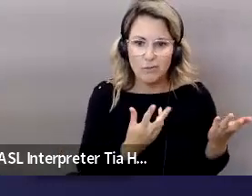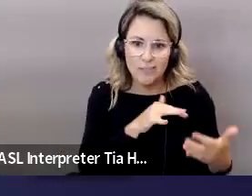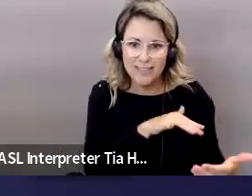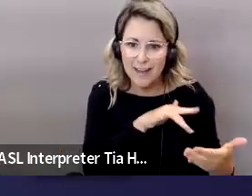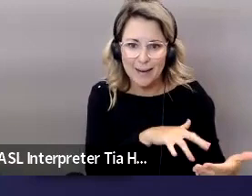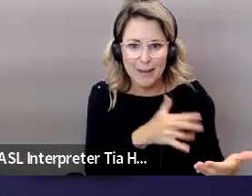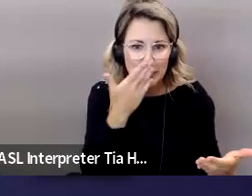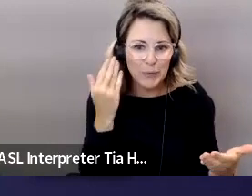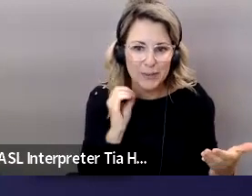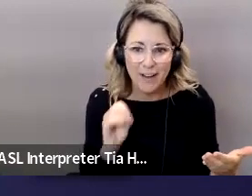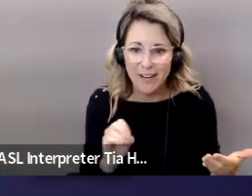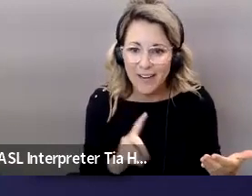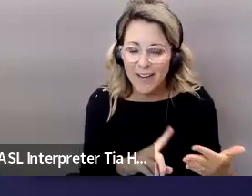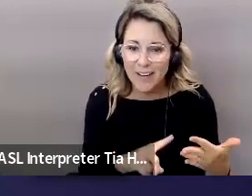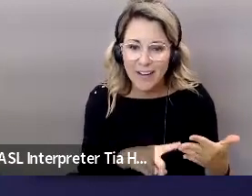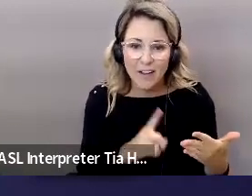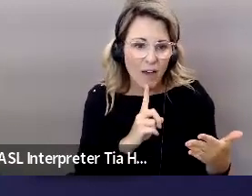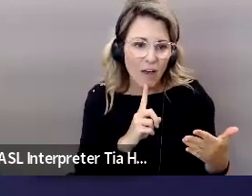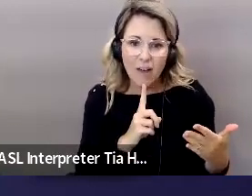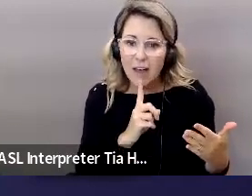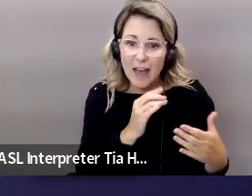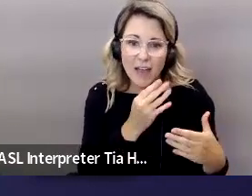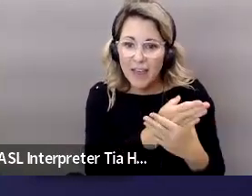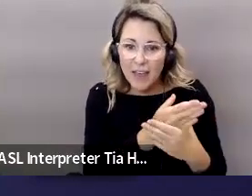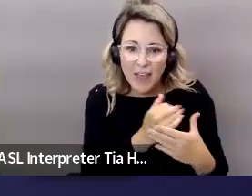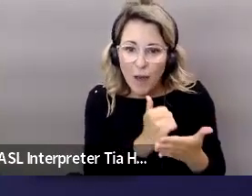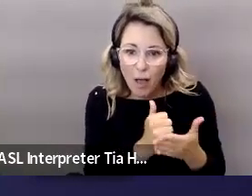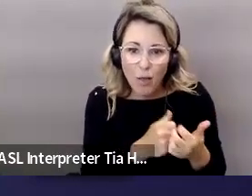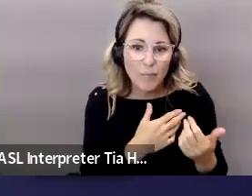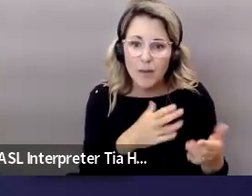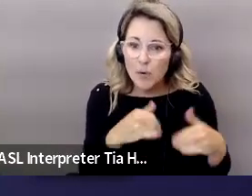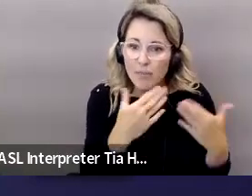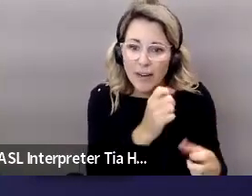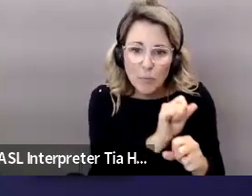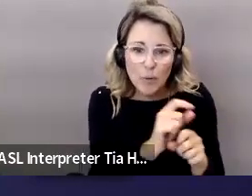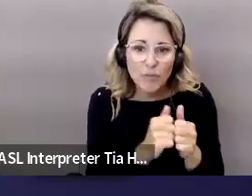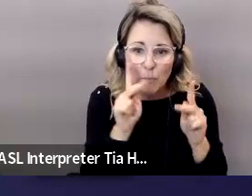the efficacy of an intervention to promote employment. Therefore, this project addresses